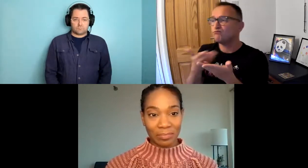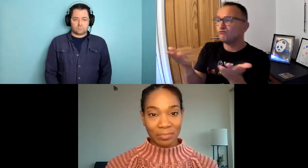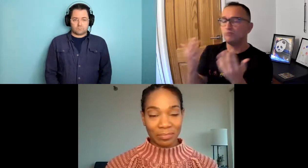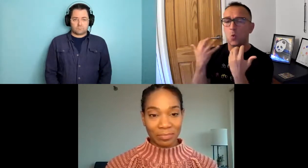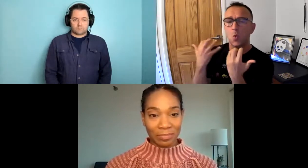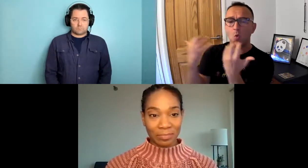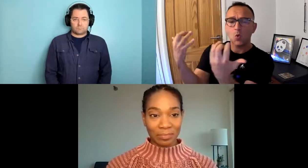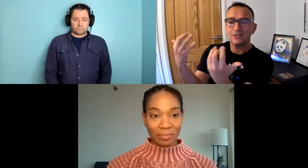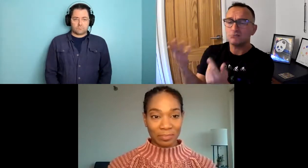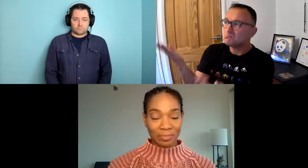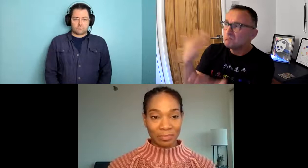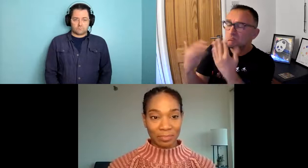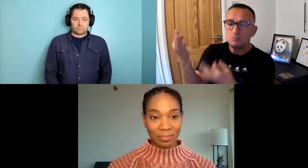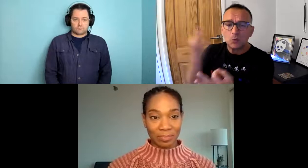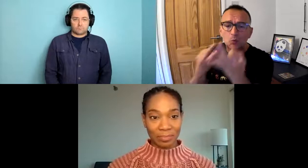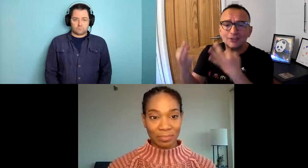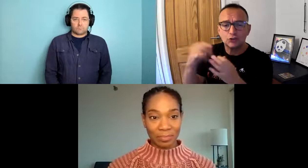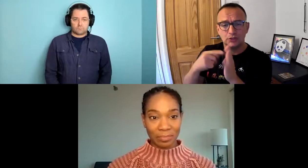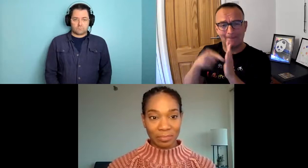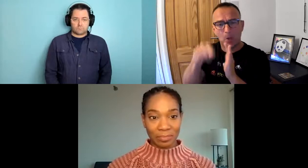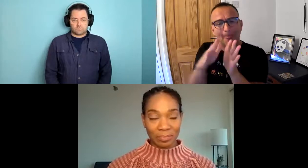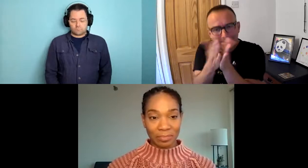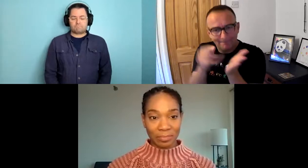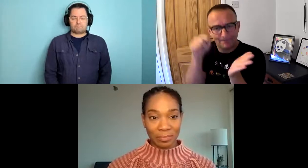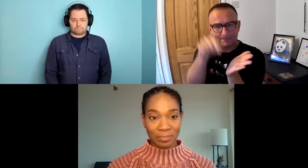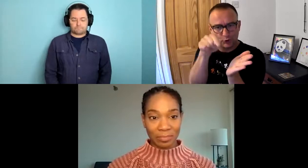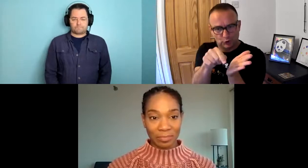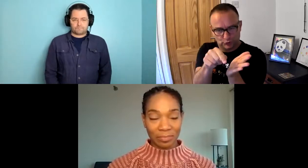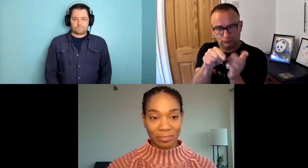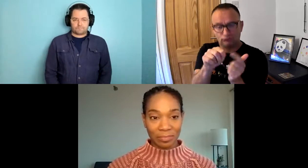the Deaf Rainbow UK glossary, how it works, how we